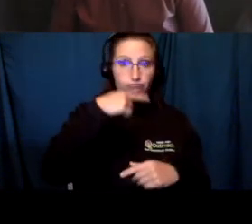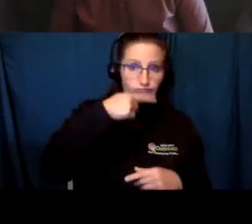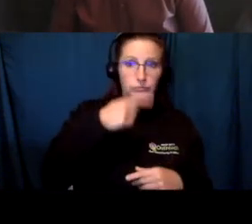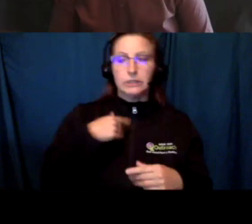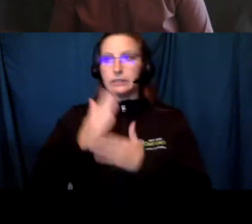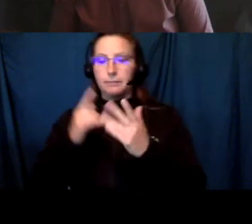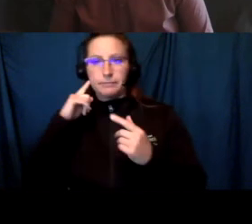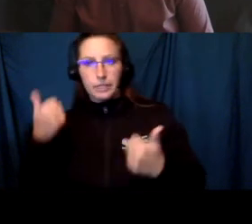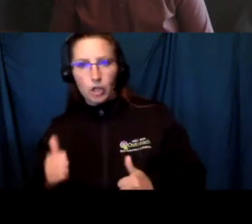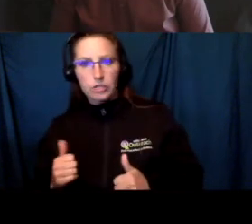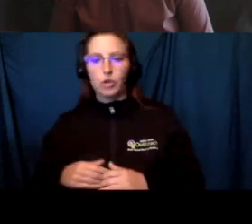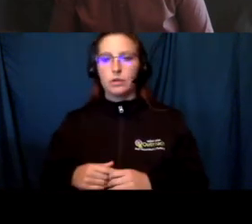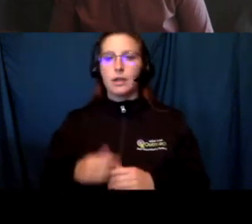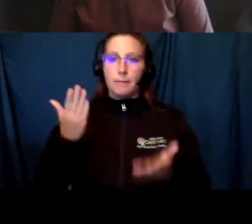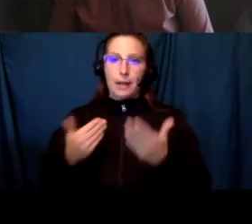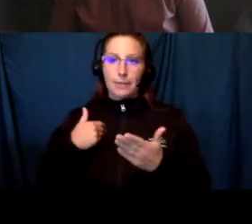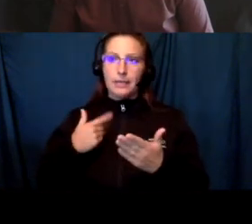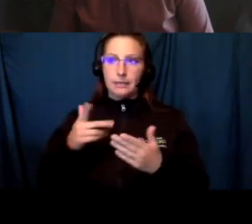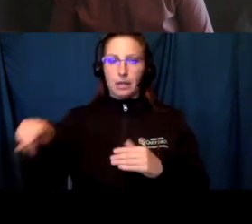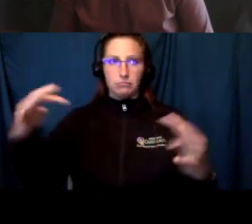I imagine it meant a lot to all of them to just watch and